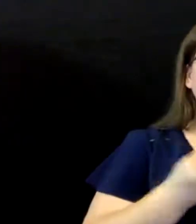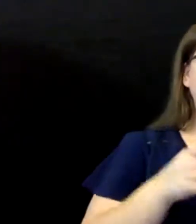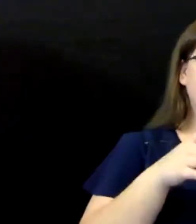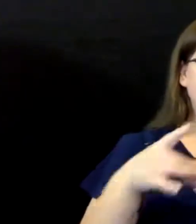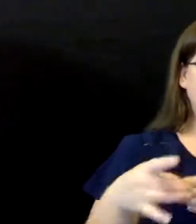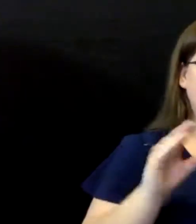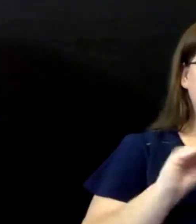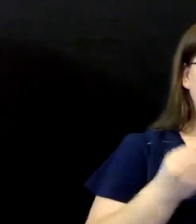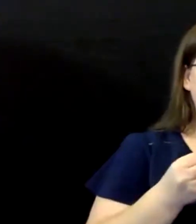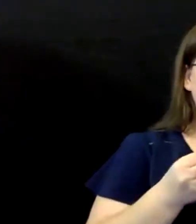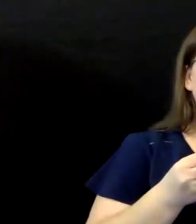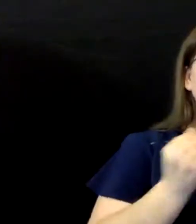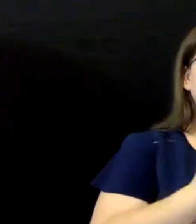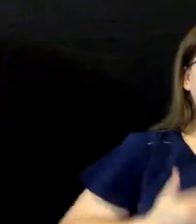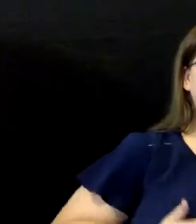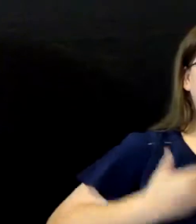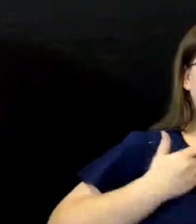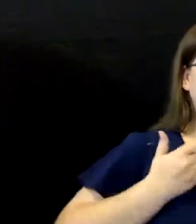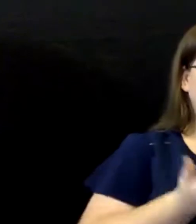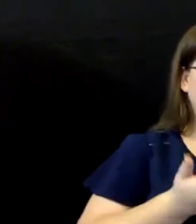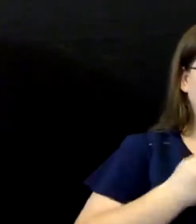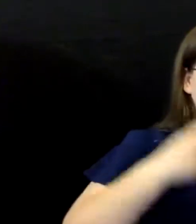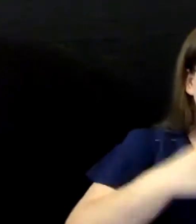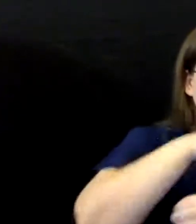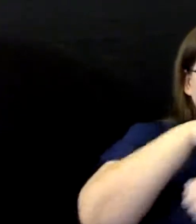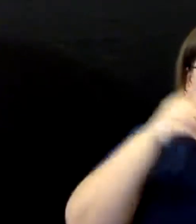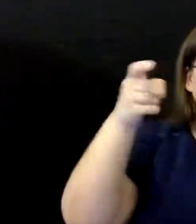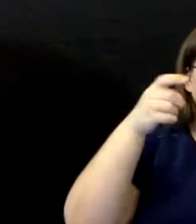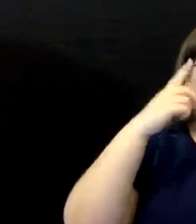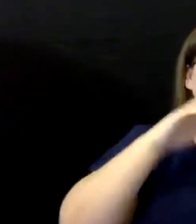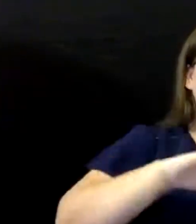Independent Living Programs within the Administration for Community Living at